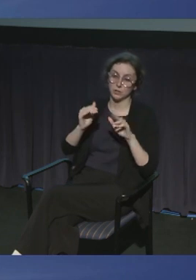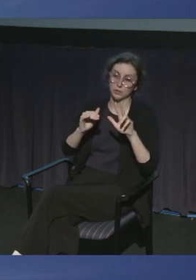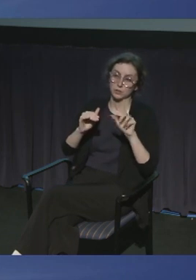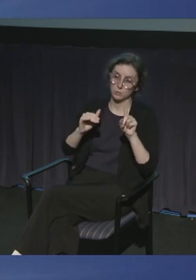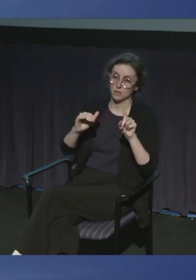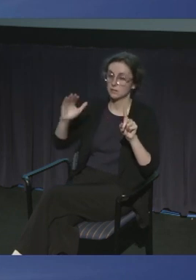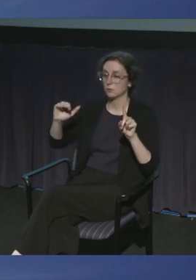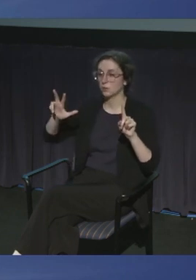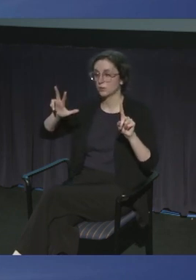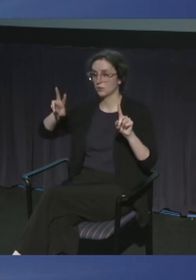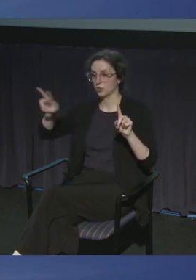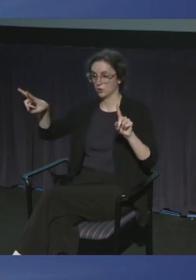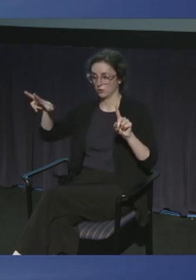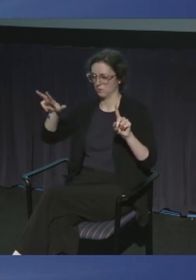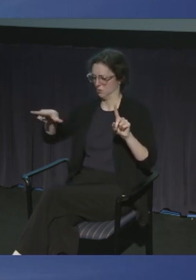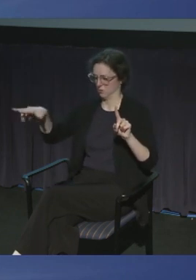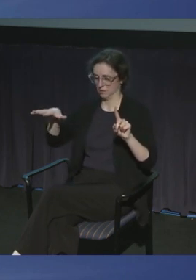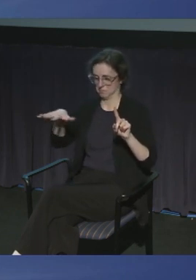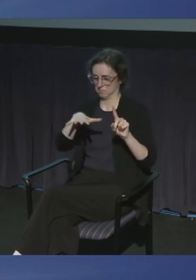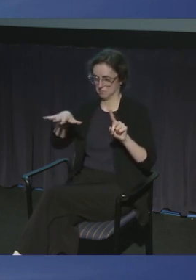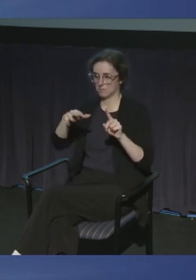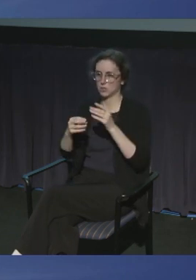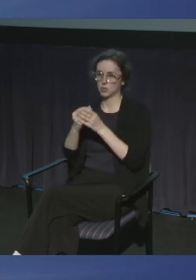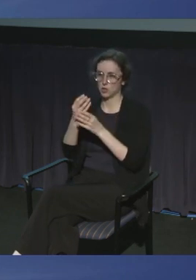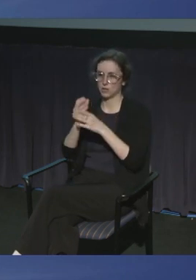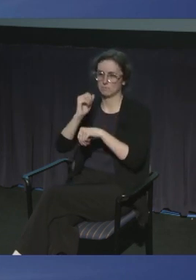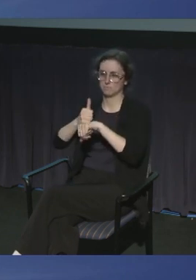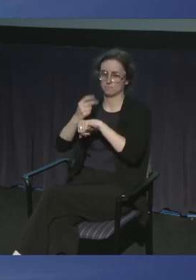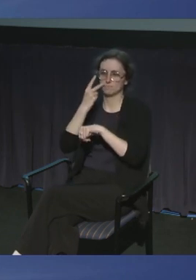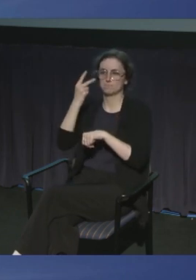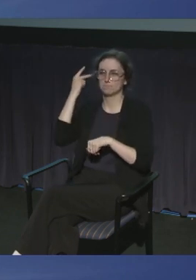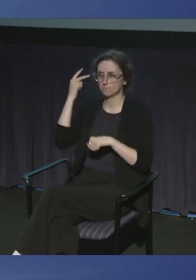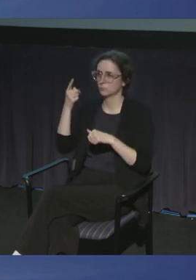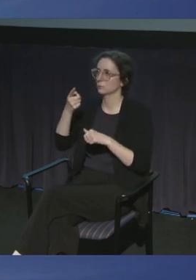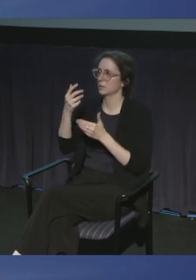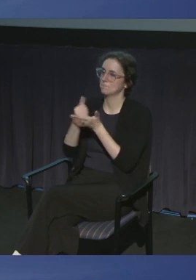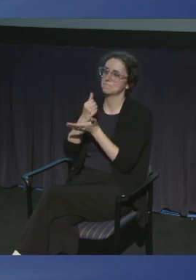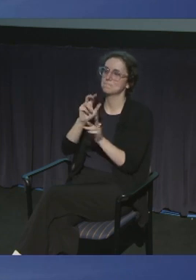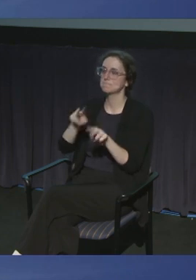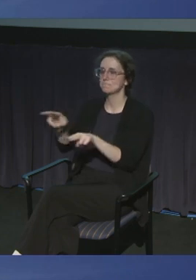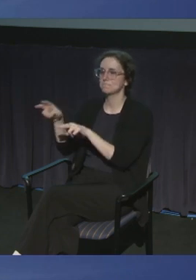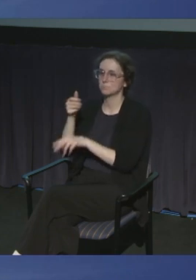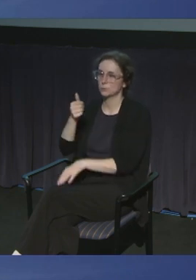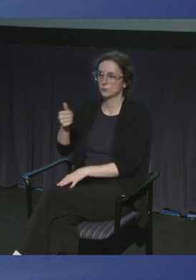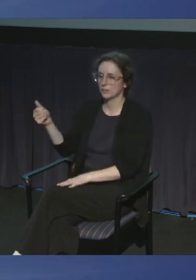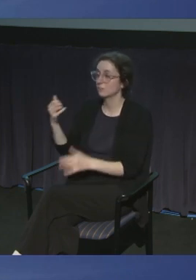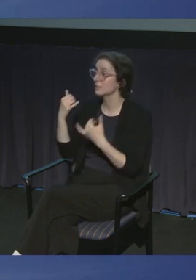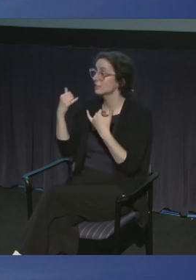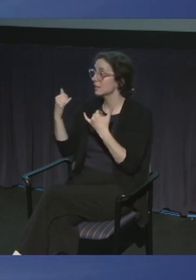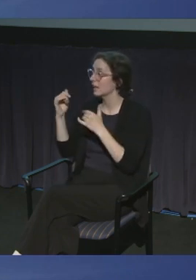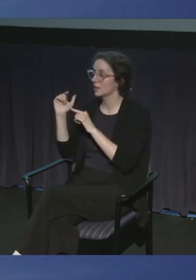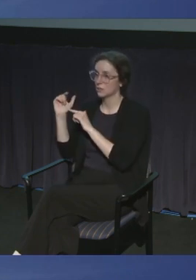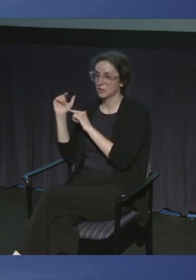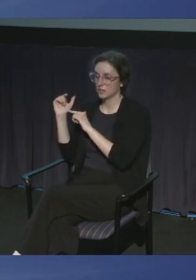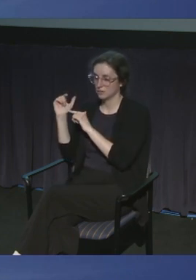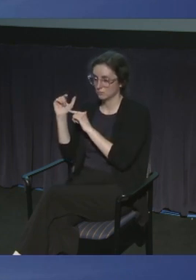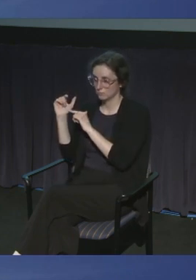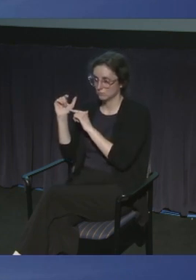BUILDING 33. AND YOU CAN SEE THAT AT YOUR LEISURE. I WOULD LIKE TO TURN OVER THE